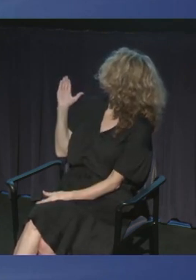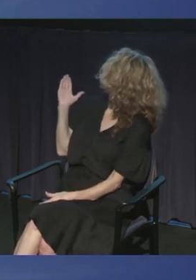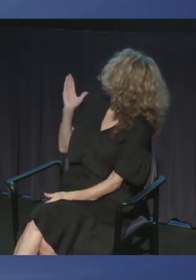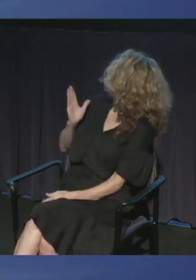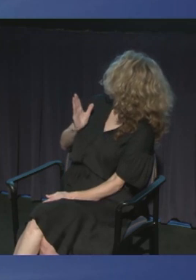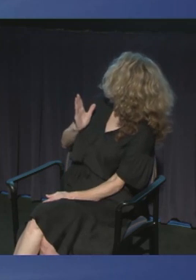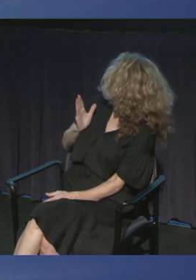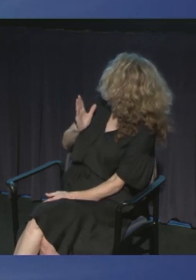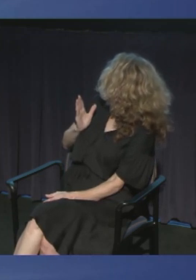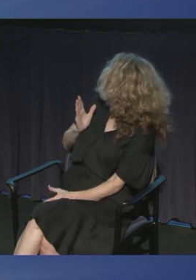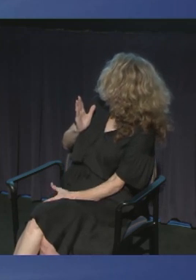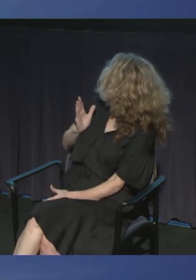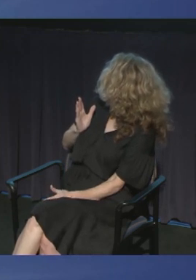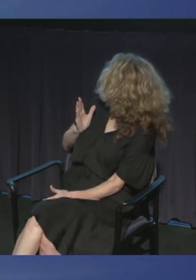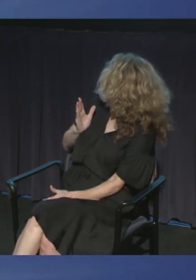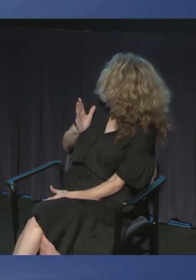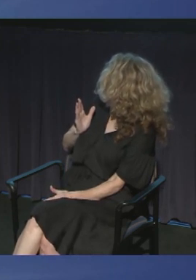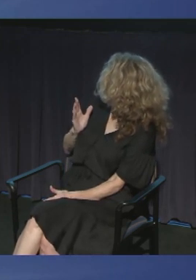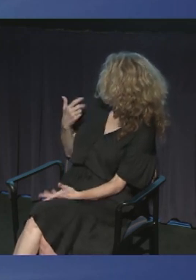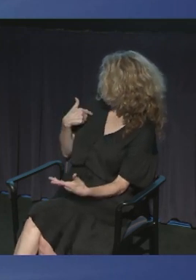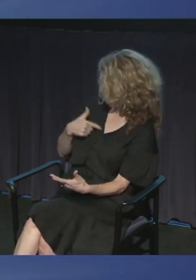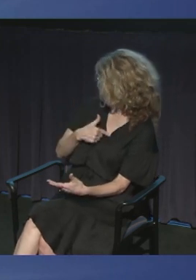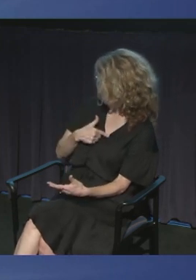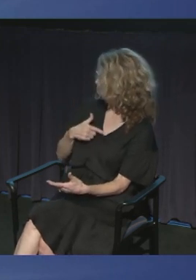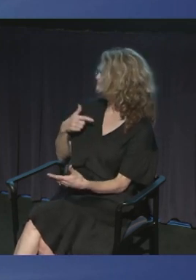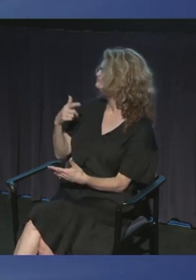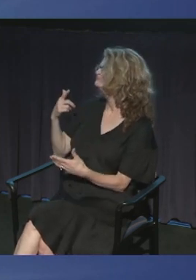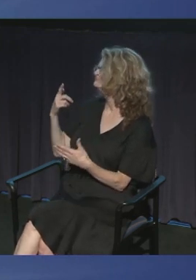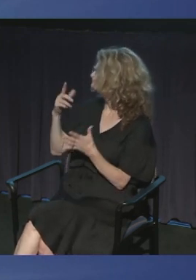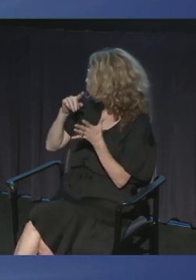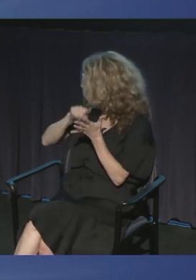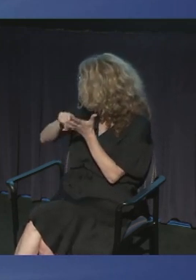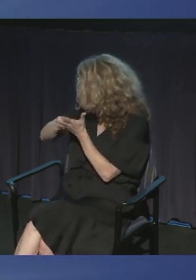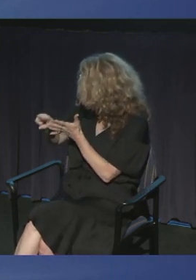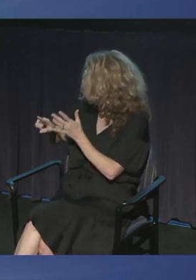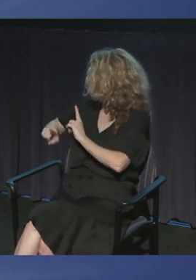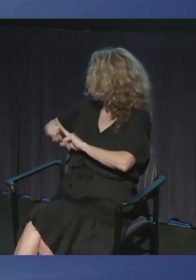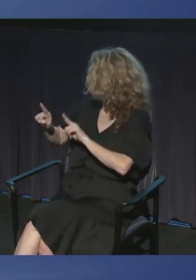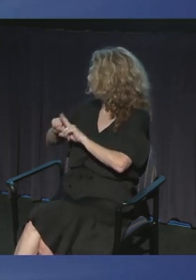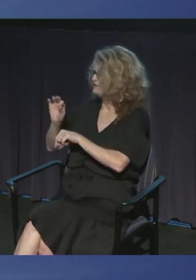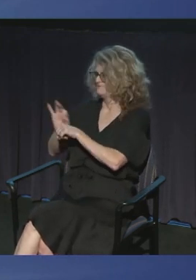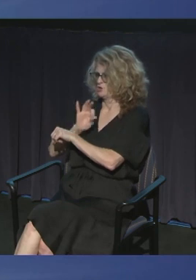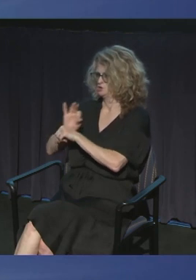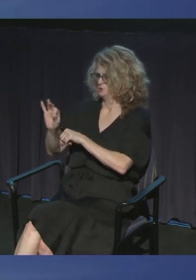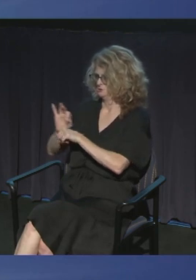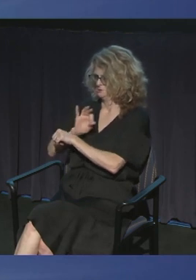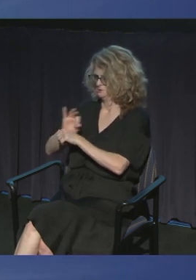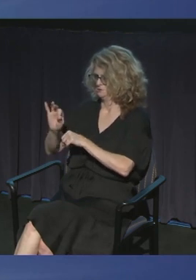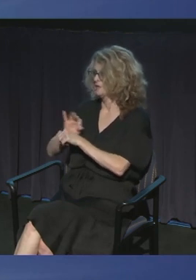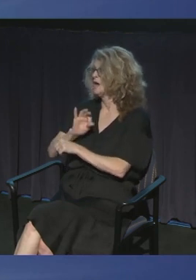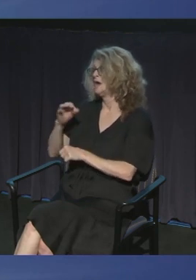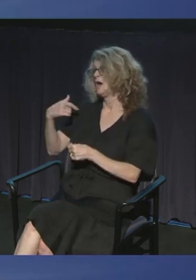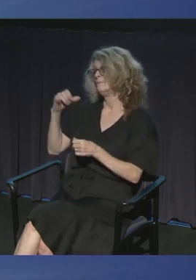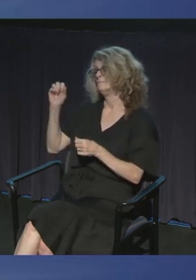THIS FIELD HAS TO LOOK AT TONS OF FUNCTIONS OF INFLAMMAZONE. ALL OF THESE THAT I MENTIONED